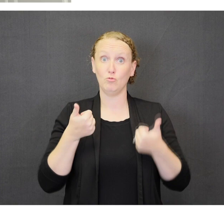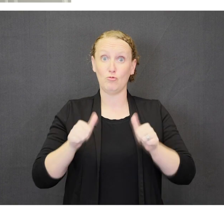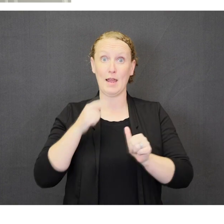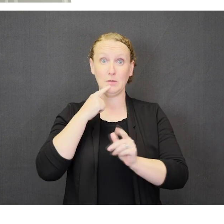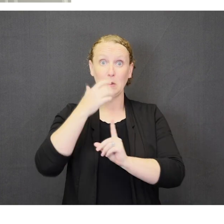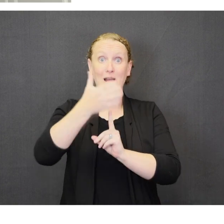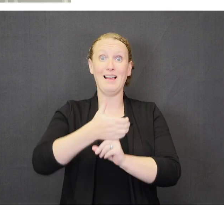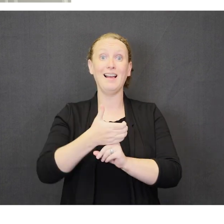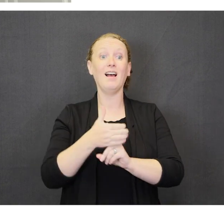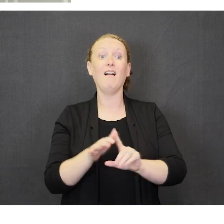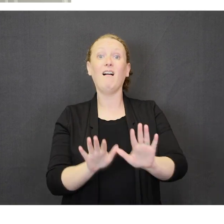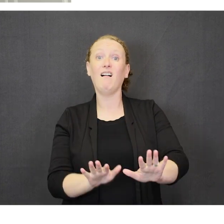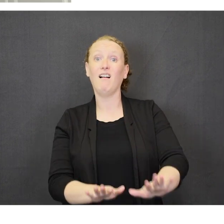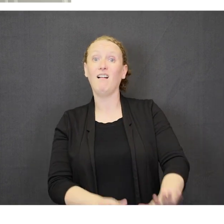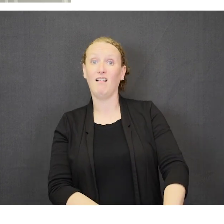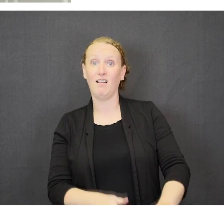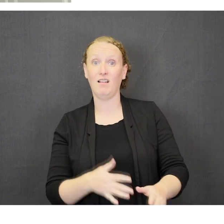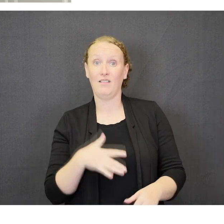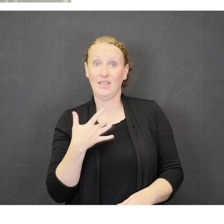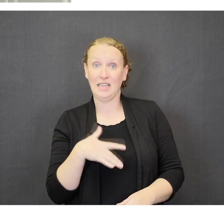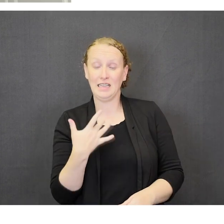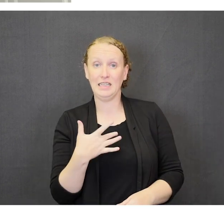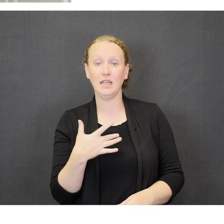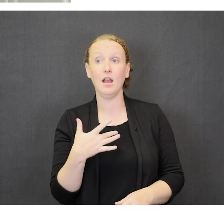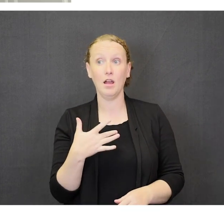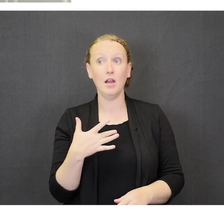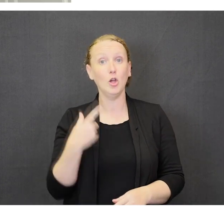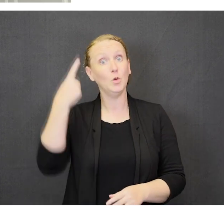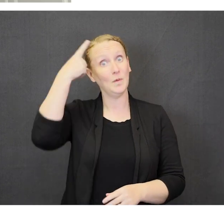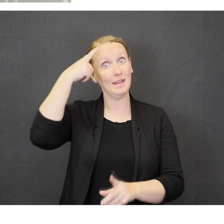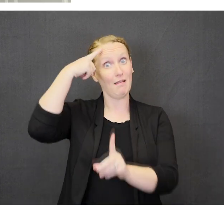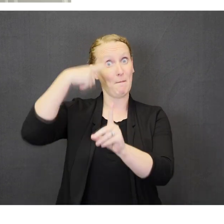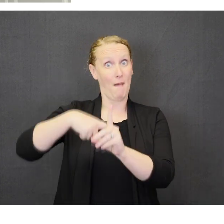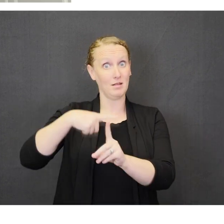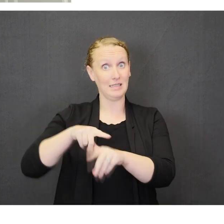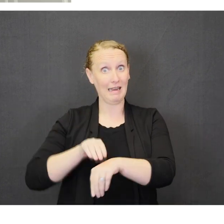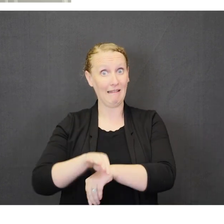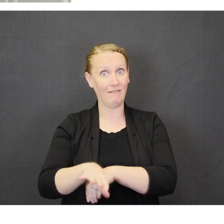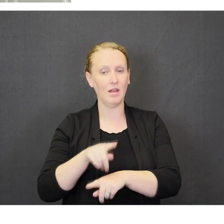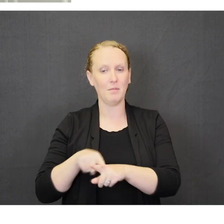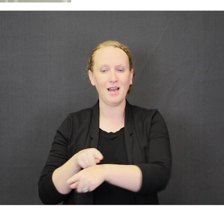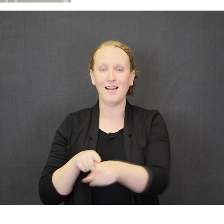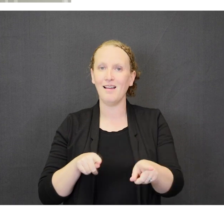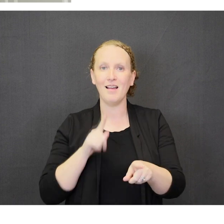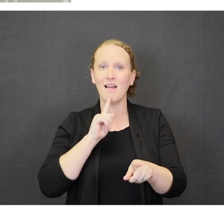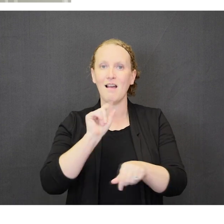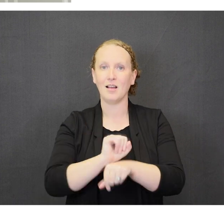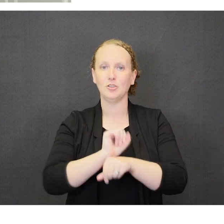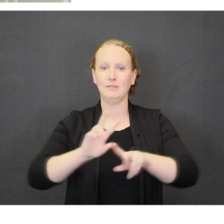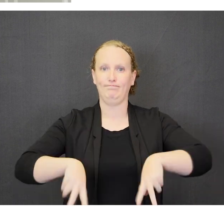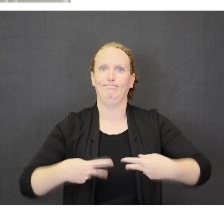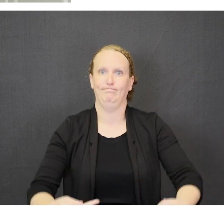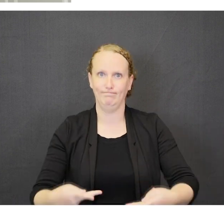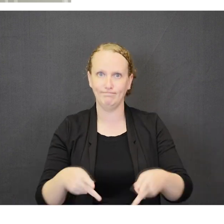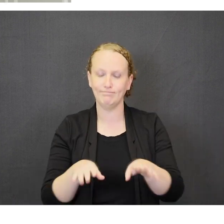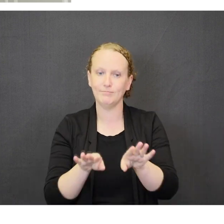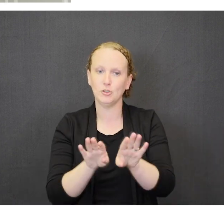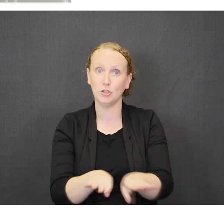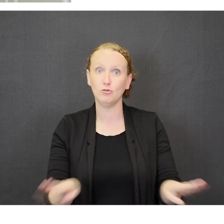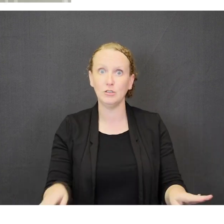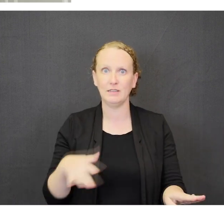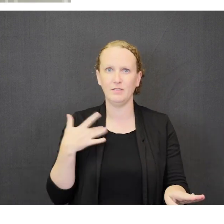lands for the child as actually a deeper source of discomfort the brain actually